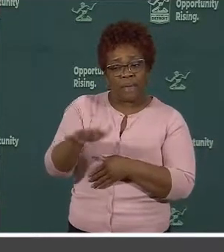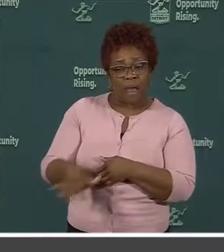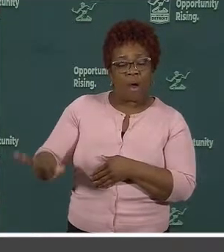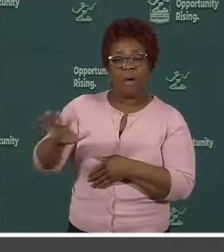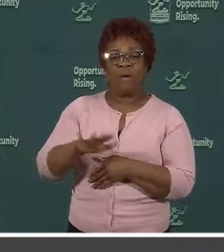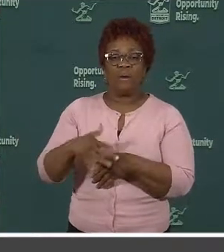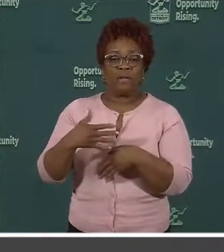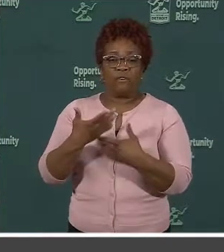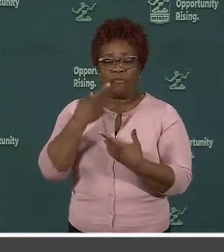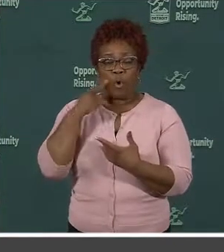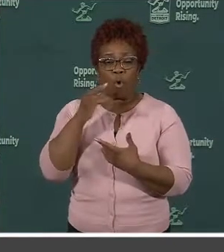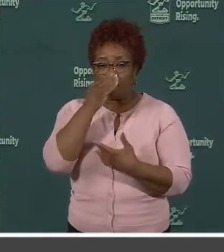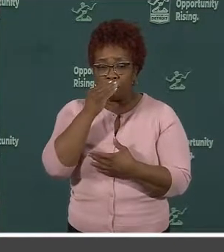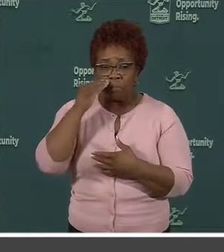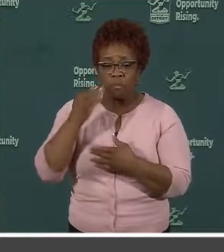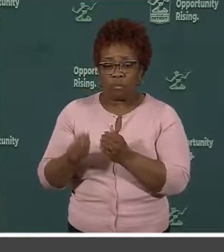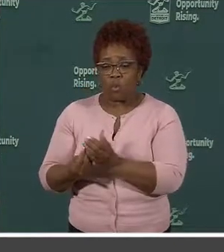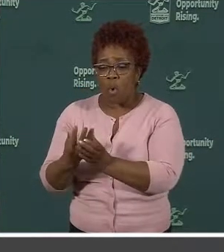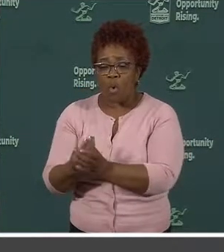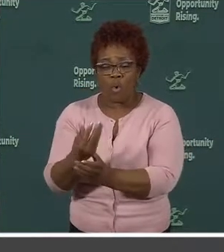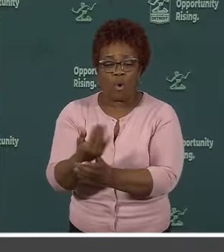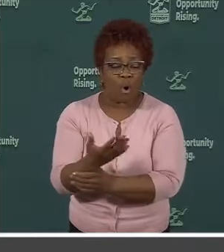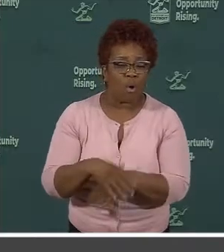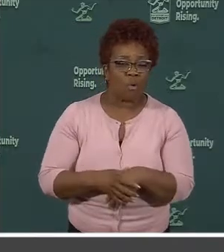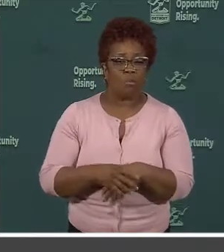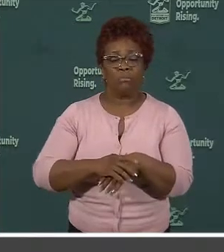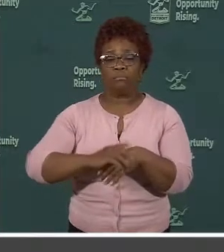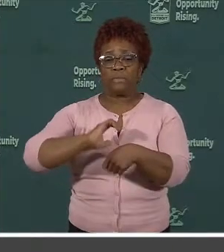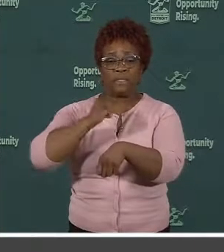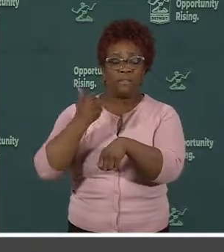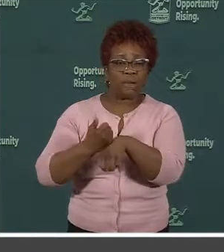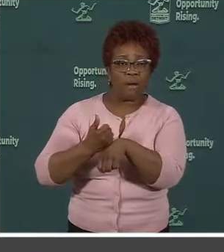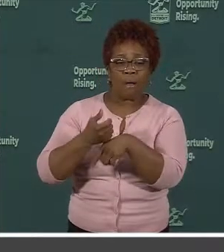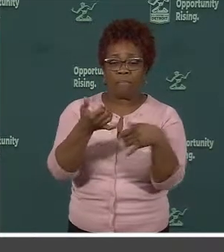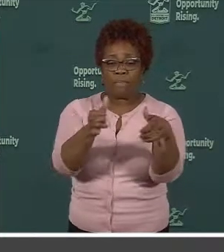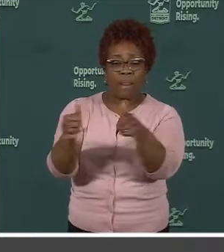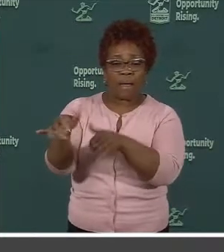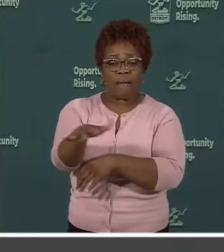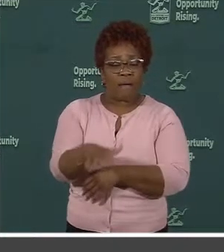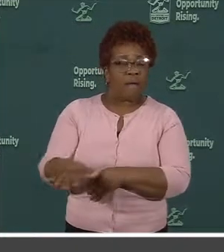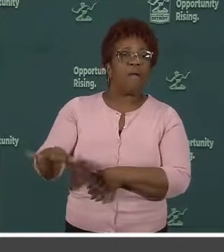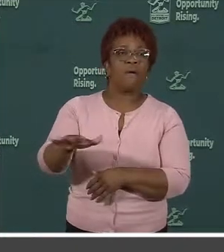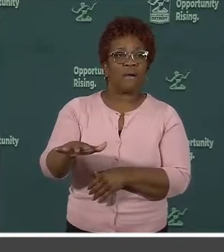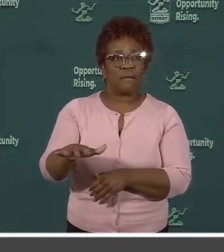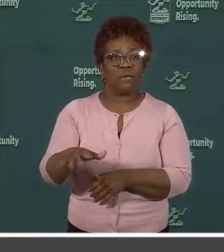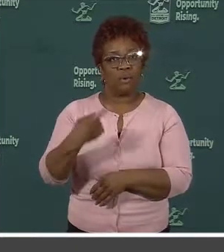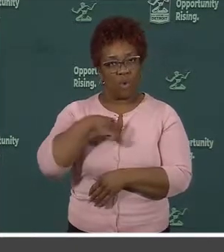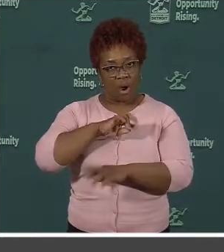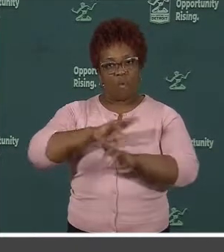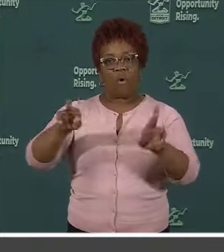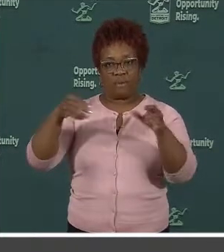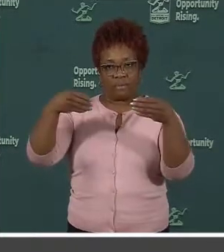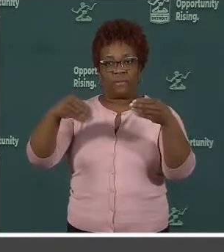MOORE FAMILY DID FOR THE NEIGHBORHOOD AND WE'RE READY TO START SELLING THE PROPERTY AND COUNCIL PRESIDENT GARY